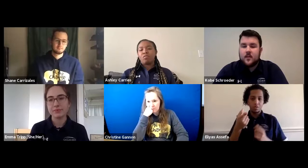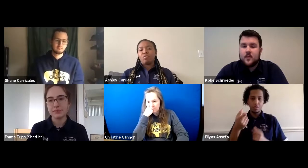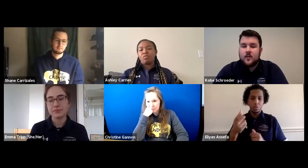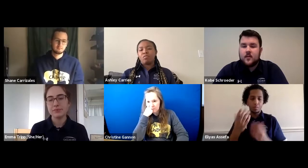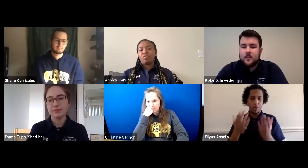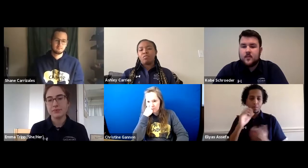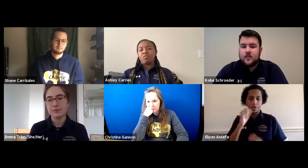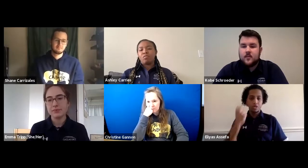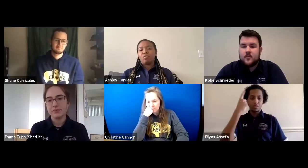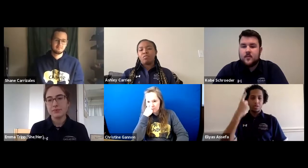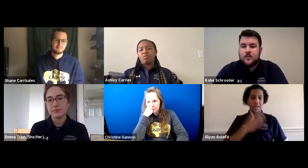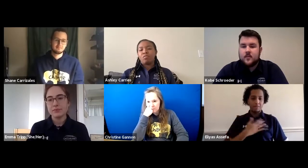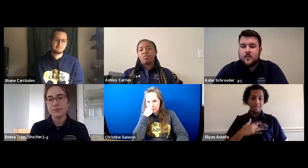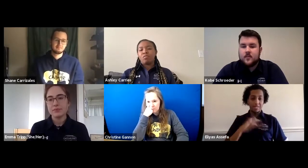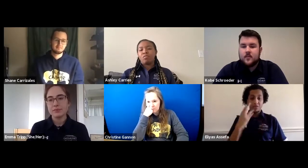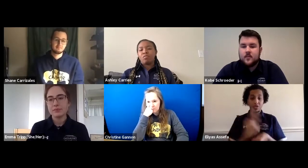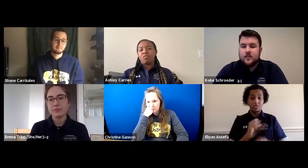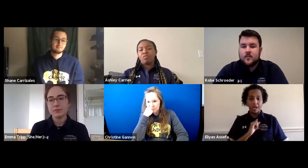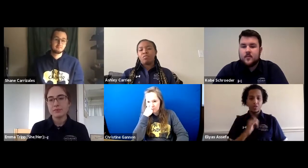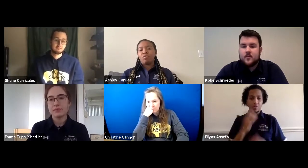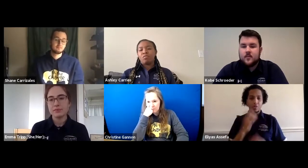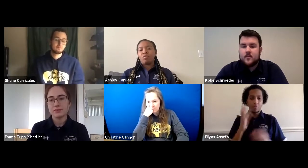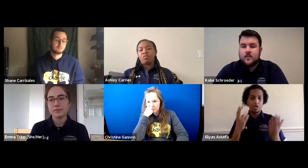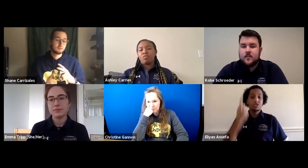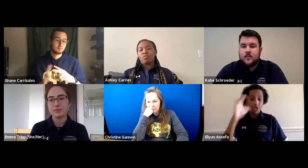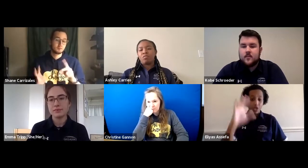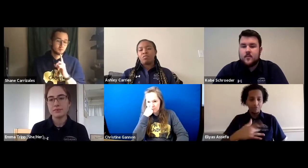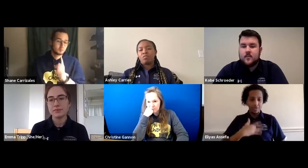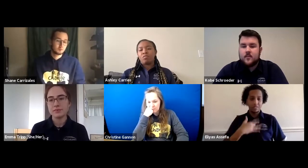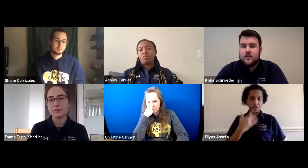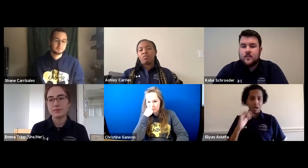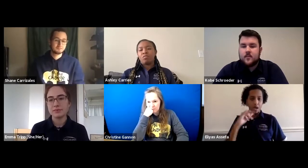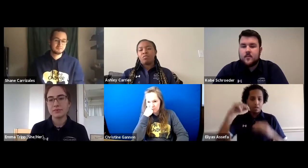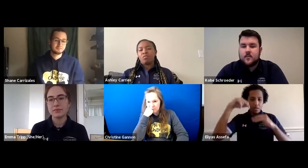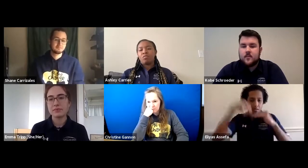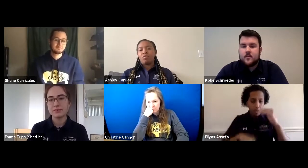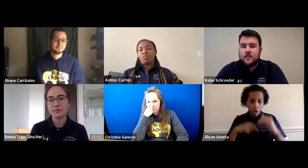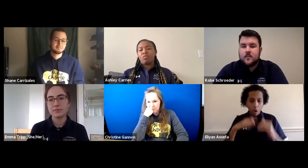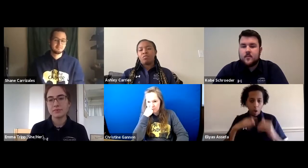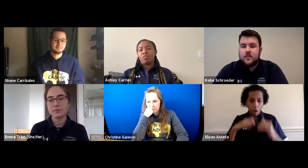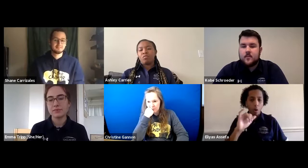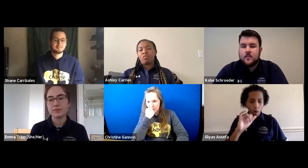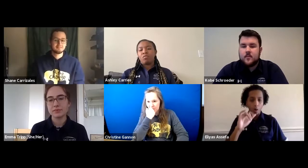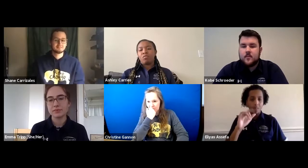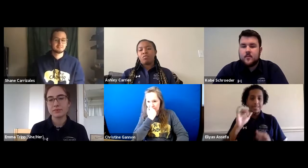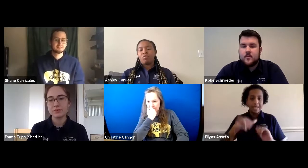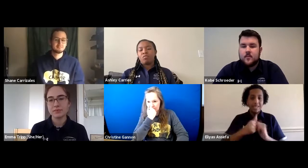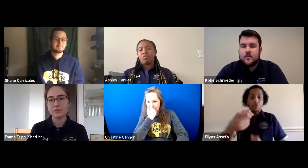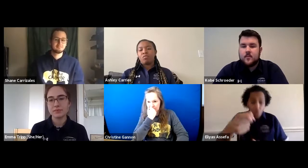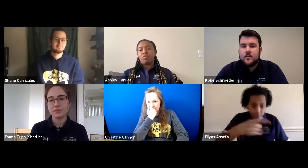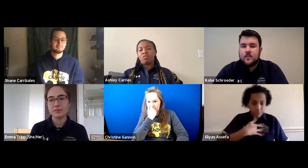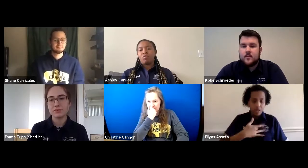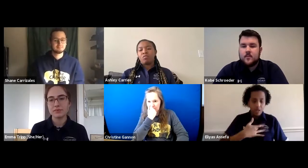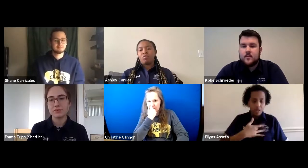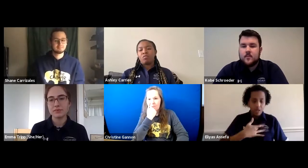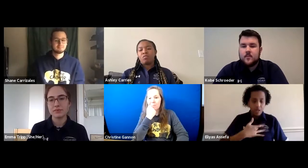You probably don’t understand my feelings, but you can always explain how you feel. Using “I” can help the other person to understand on a deeper level how you feel.